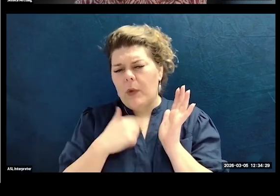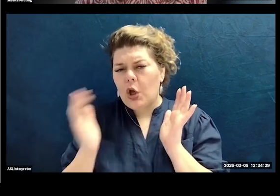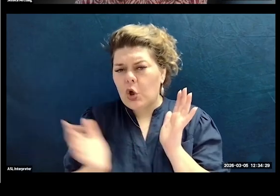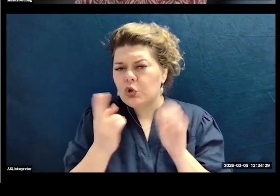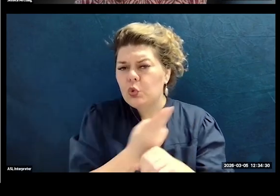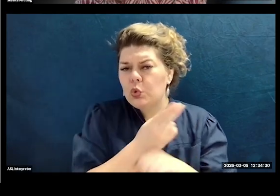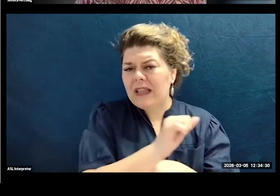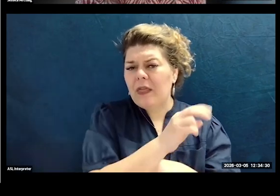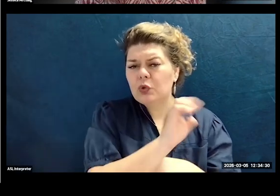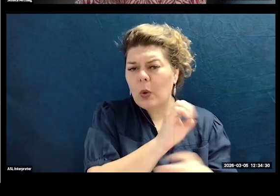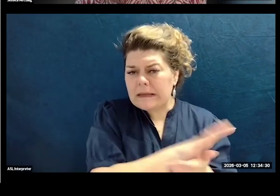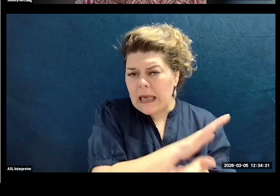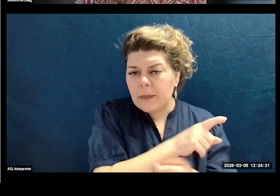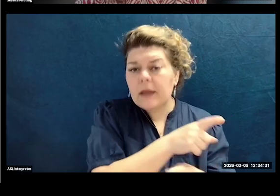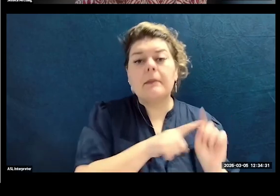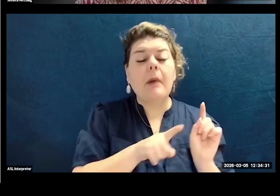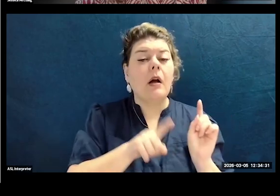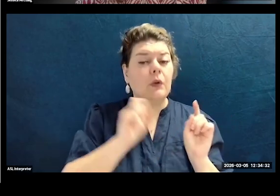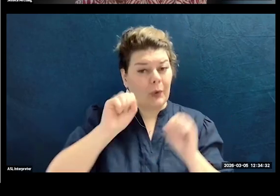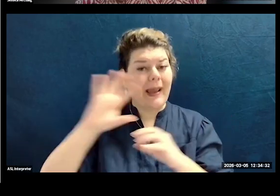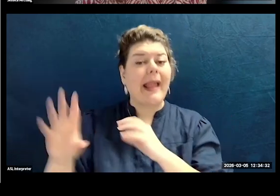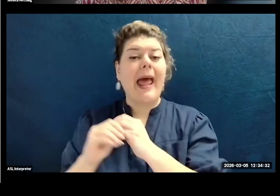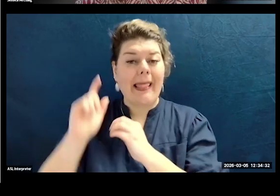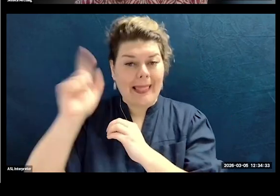where you can, but it is possible to add it inside of Acrobat.